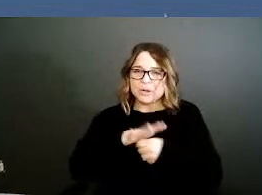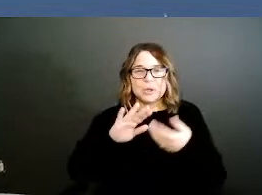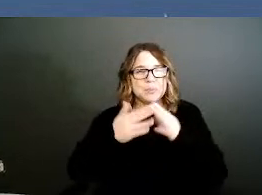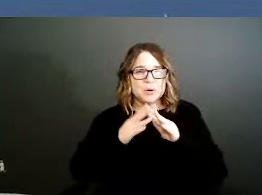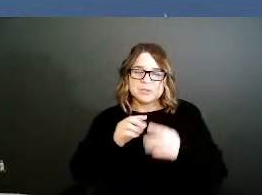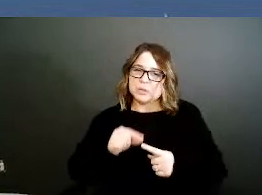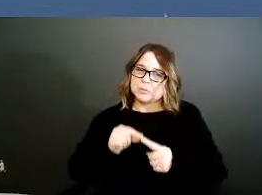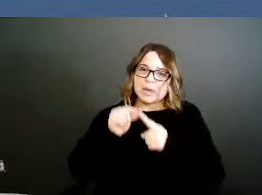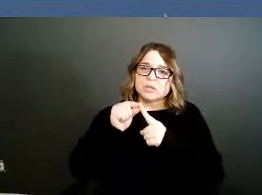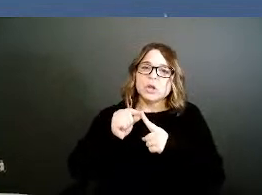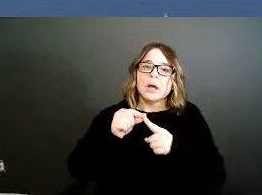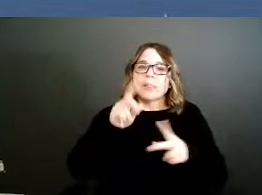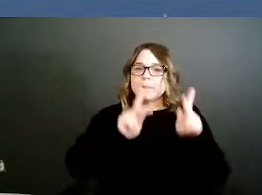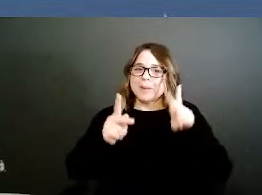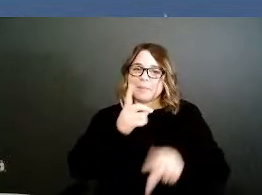OUR NEIGHBORS, THE PEOPLE OF MINNEAPOLIS DESERVE ECONOMIC INVESTMENT.